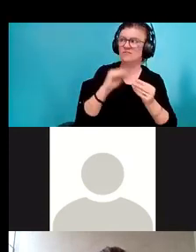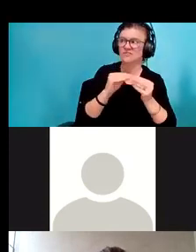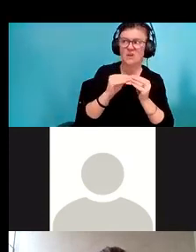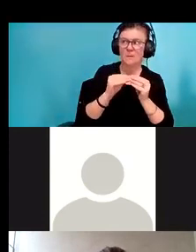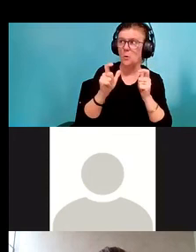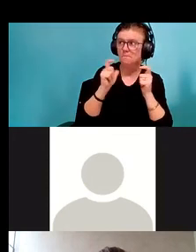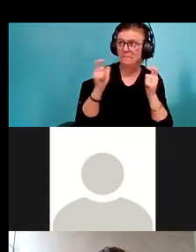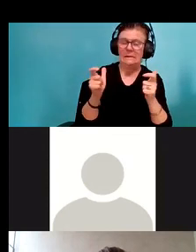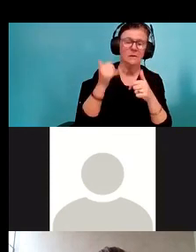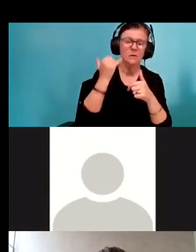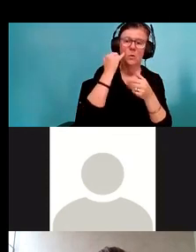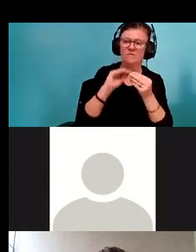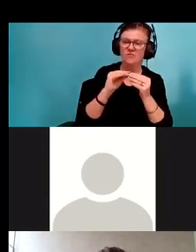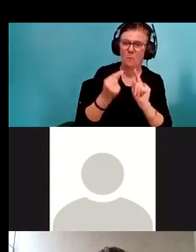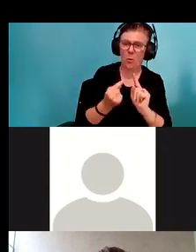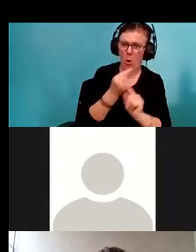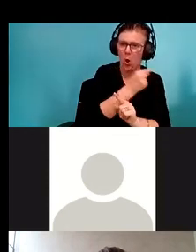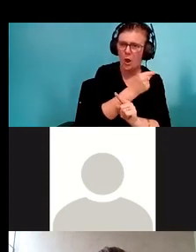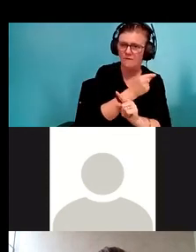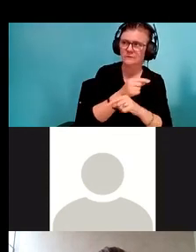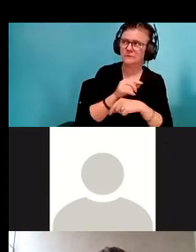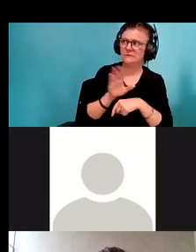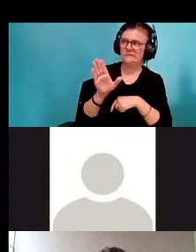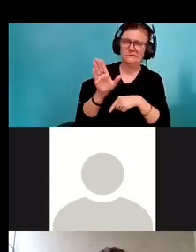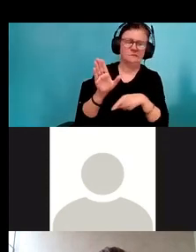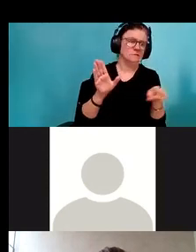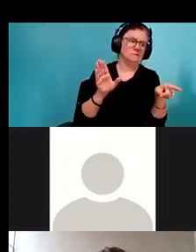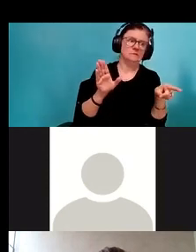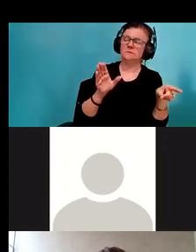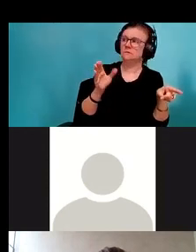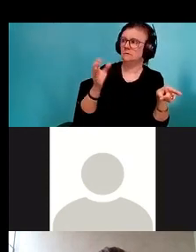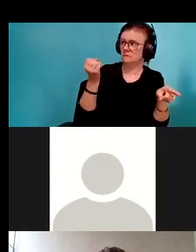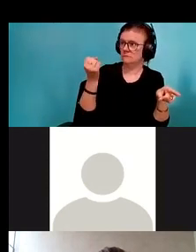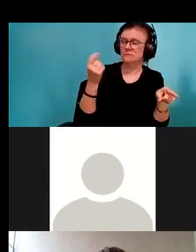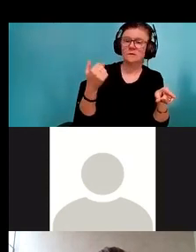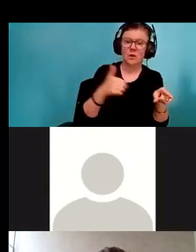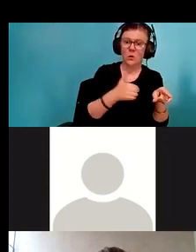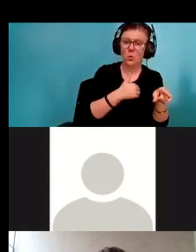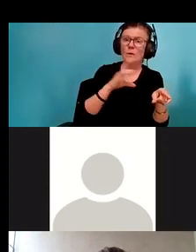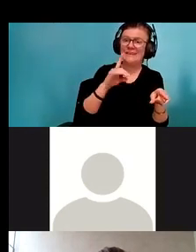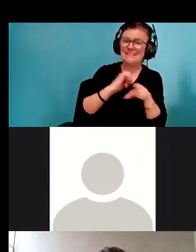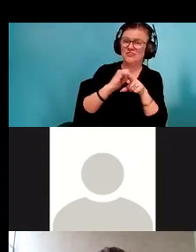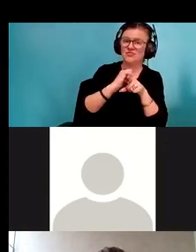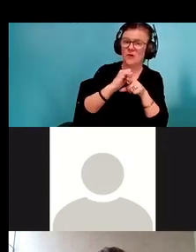If you know that you trained tens of thousands more professionals this reporting